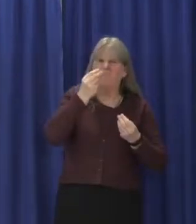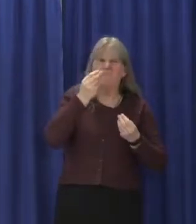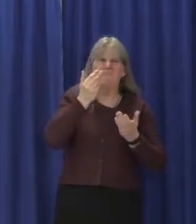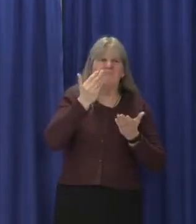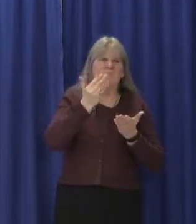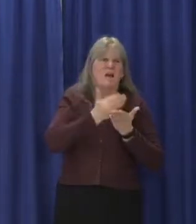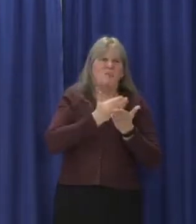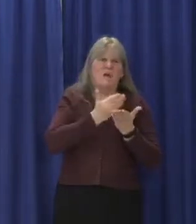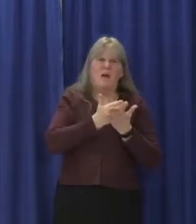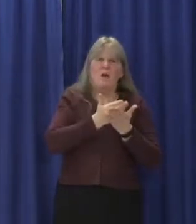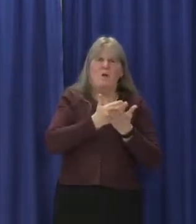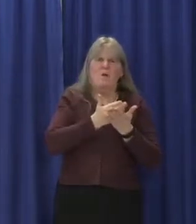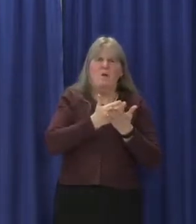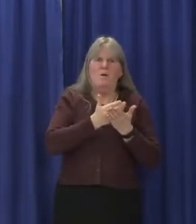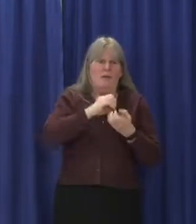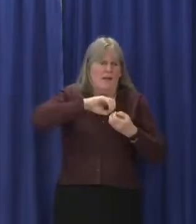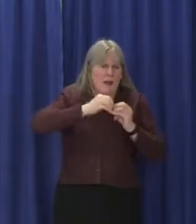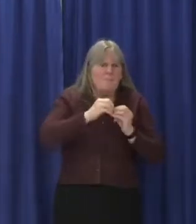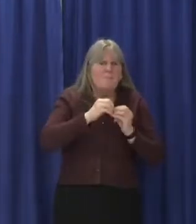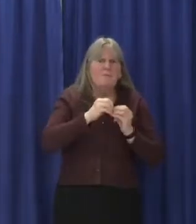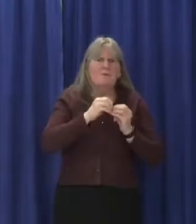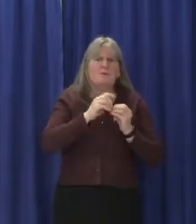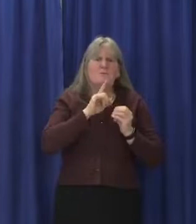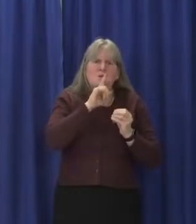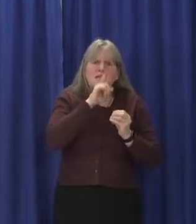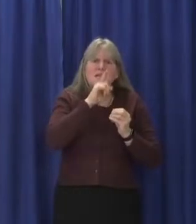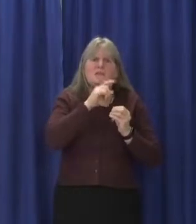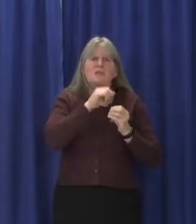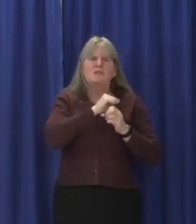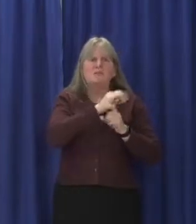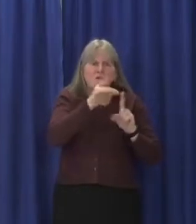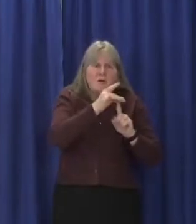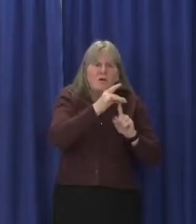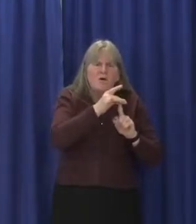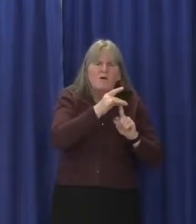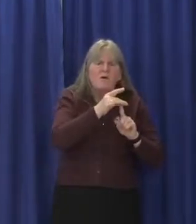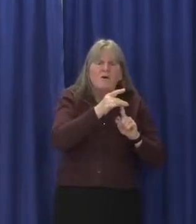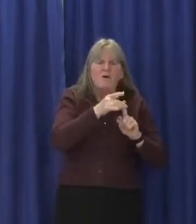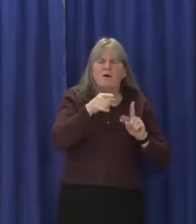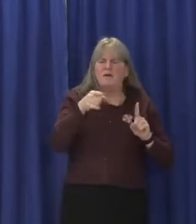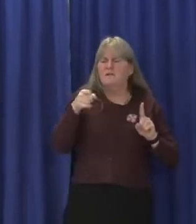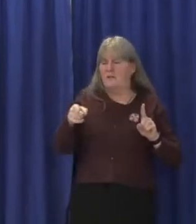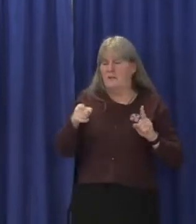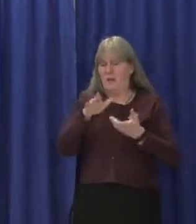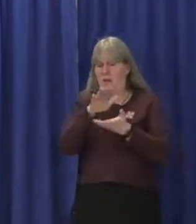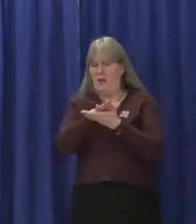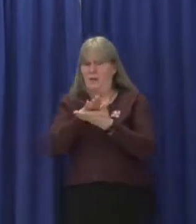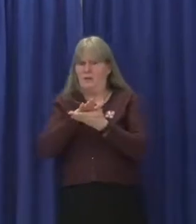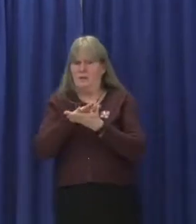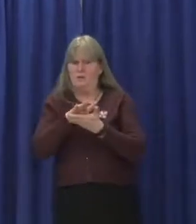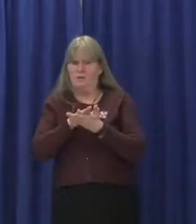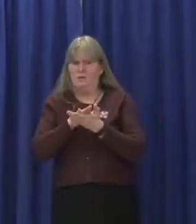happening. How is this school snapshot going to be of any use to anybody if the data has been